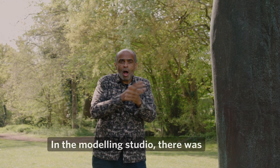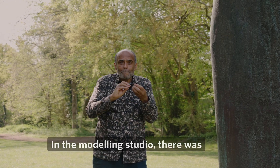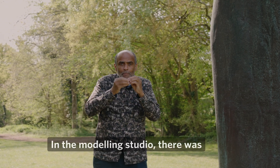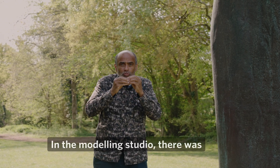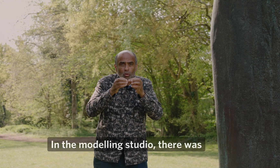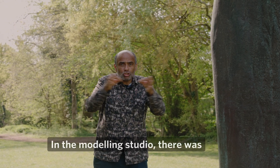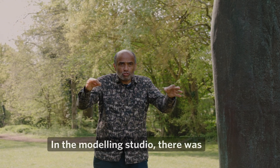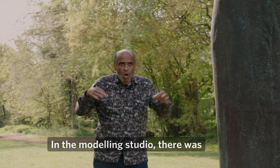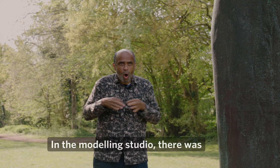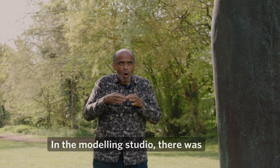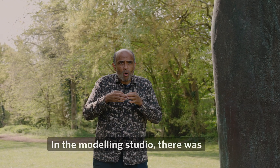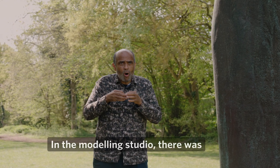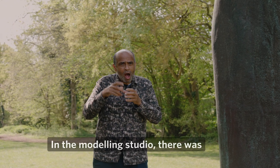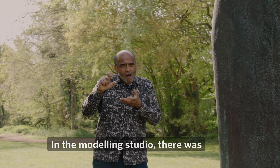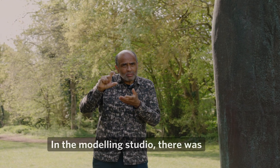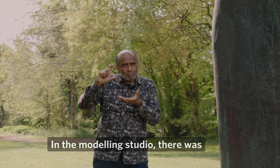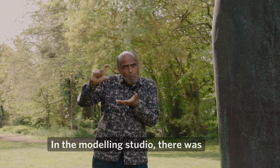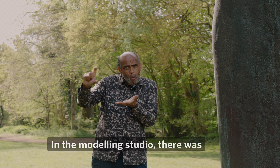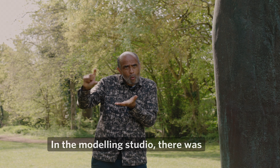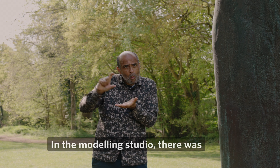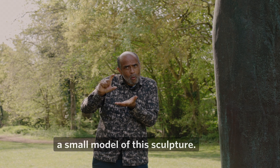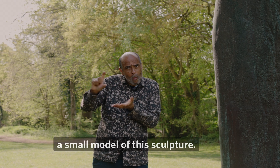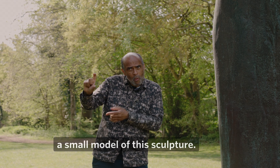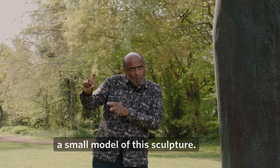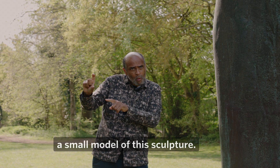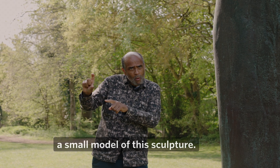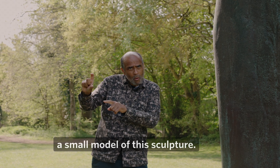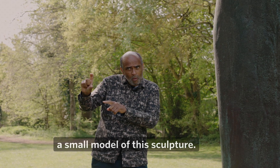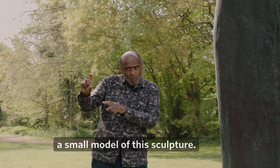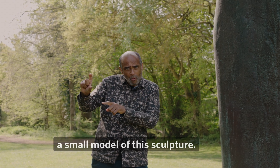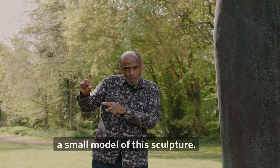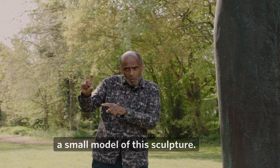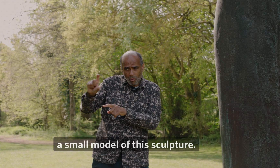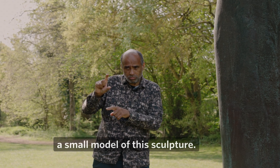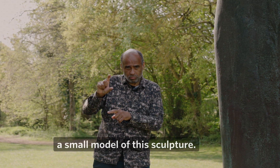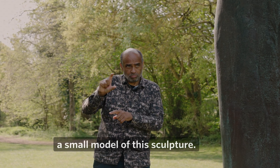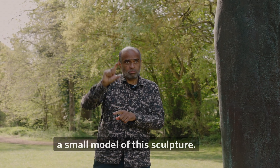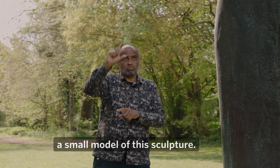In the modelling studio, there was a small model of this sculpture.